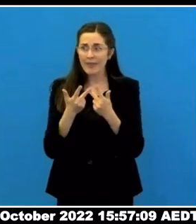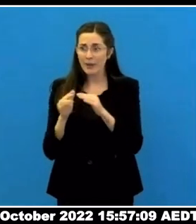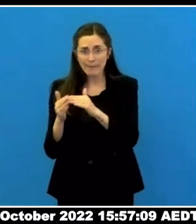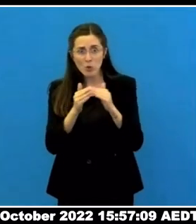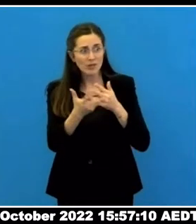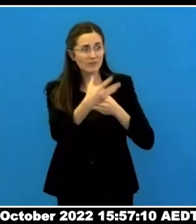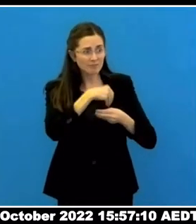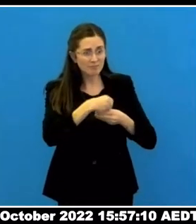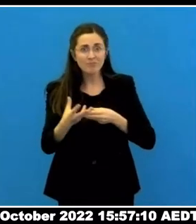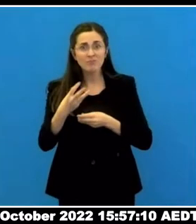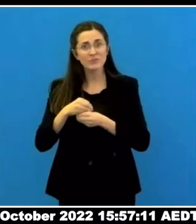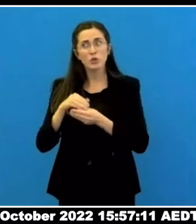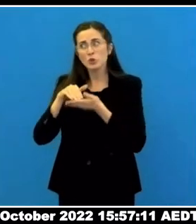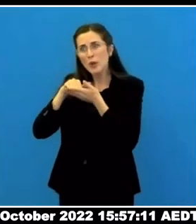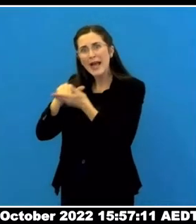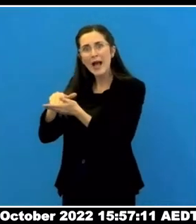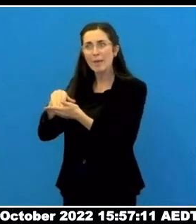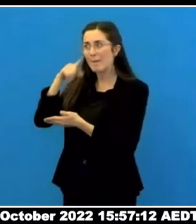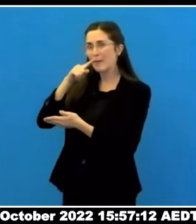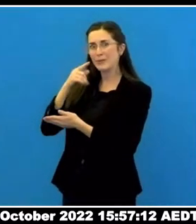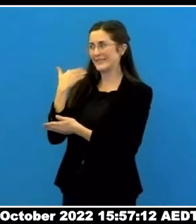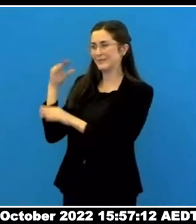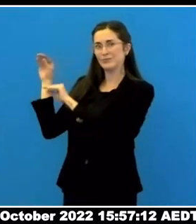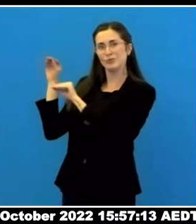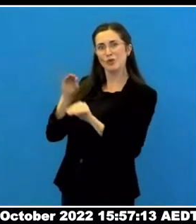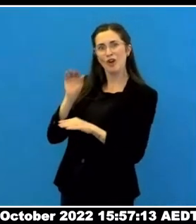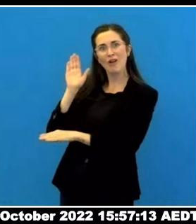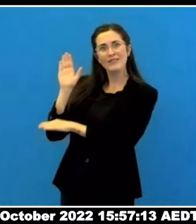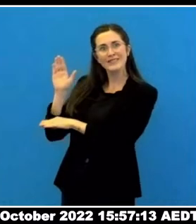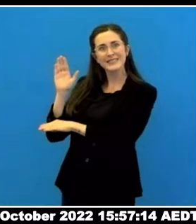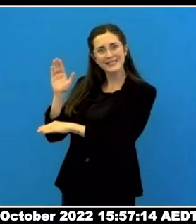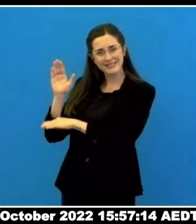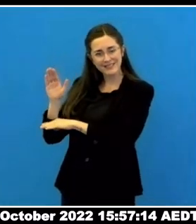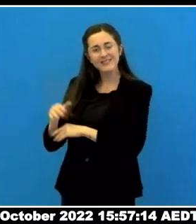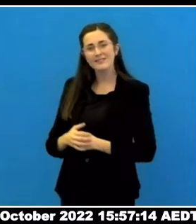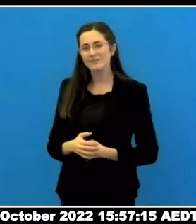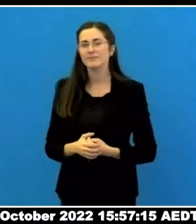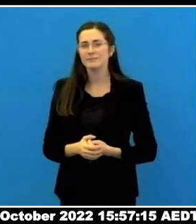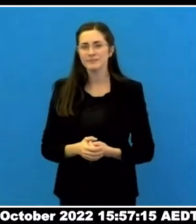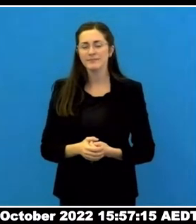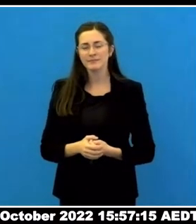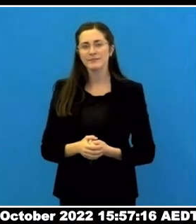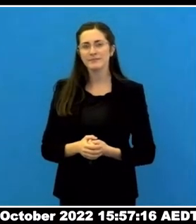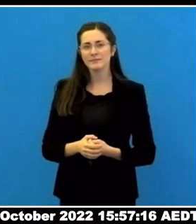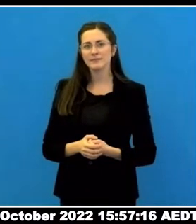for new arrival family or CaLD community to to, you know,